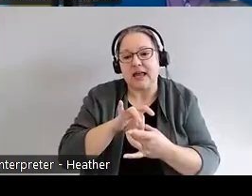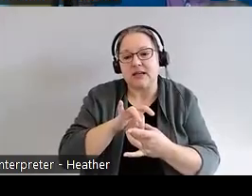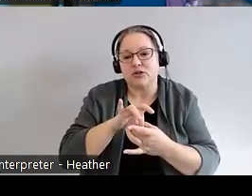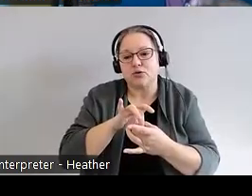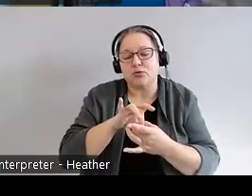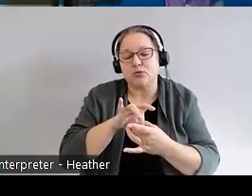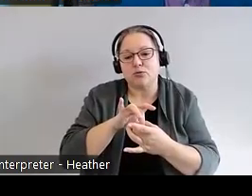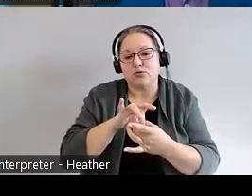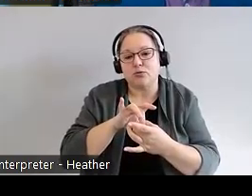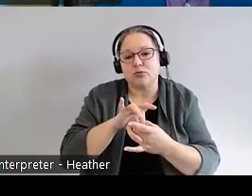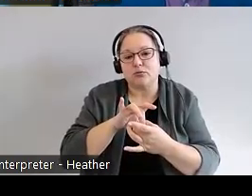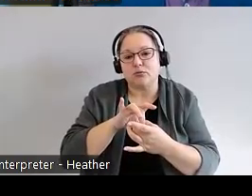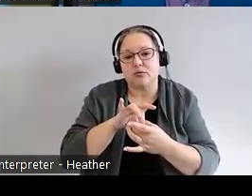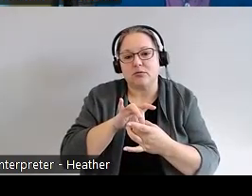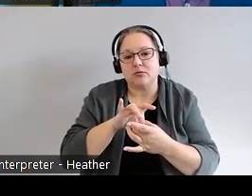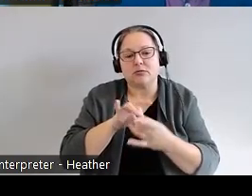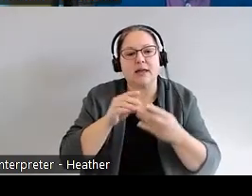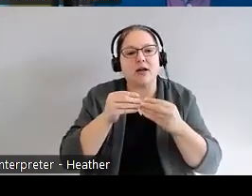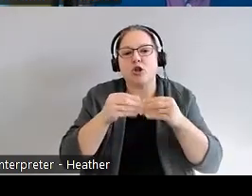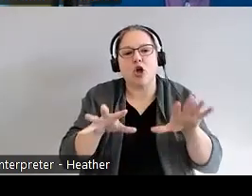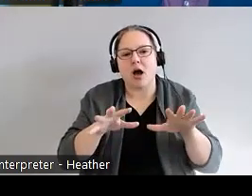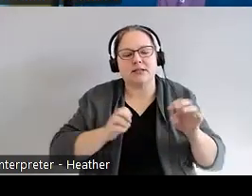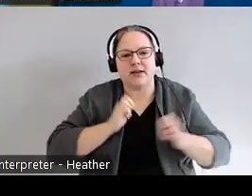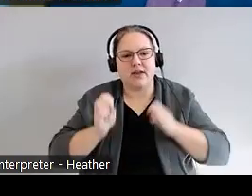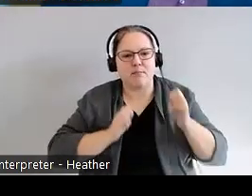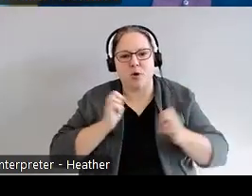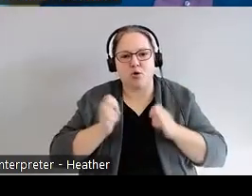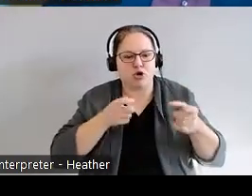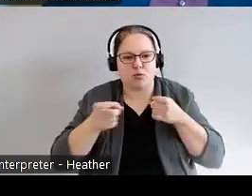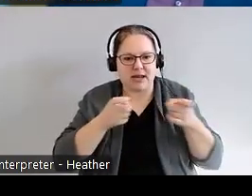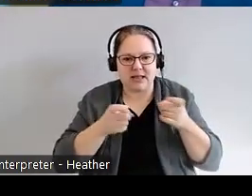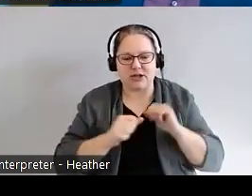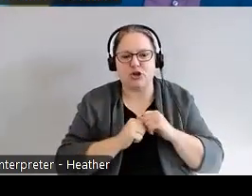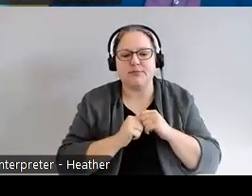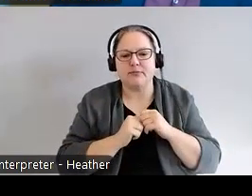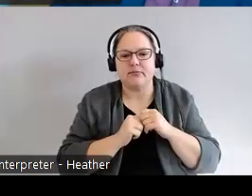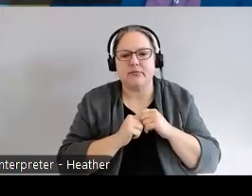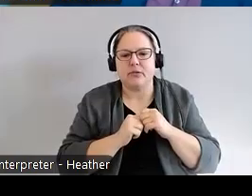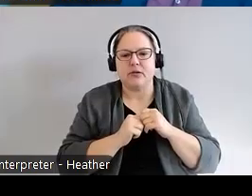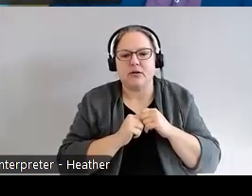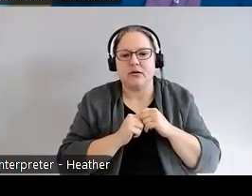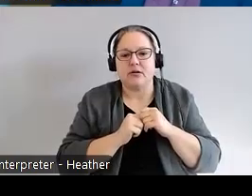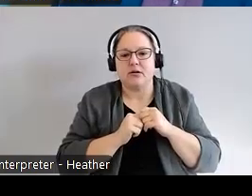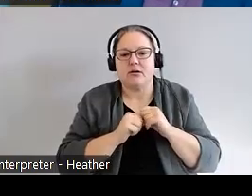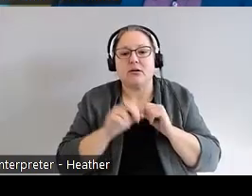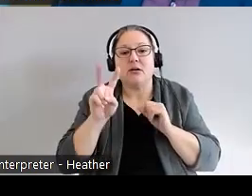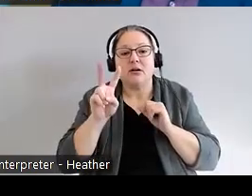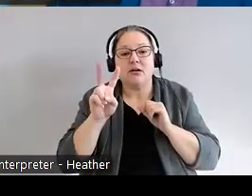um uh emotional dysregulation. Now violence uh in a hospital setting has been on the rise. Uh this